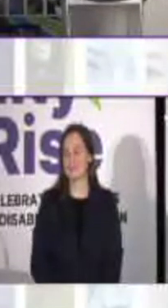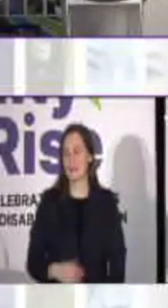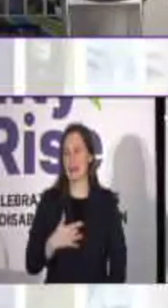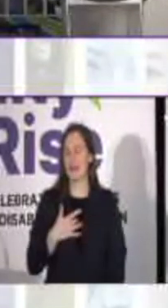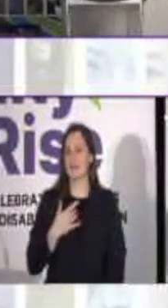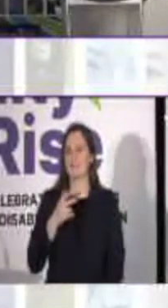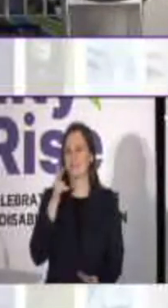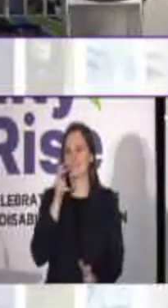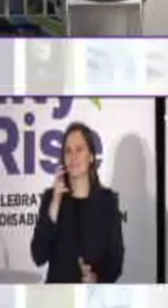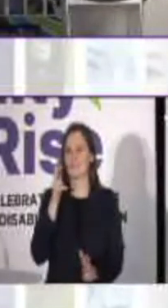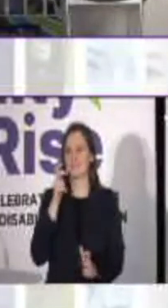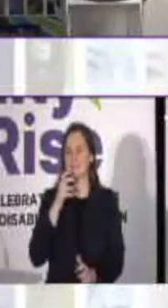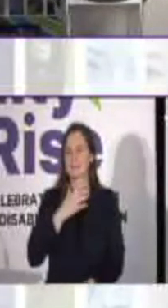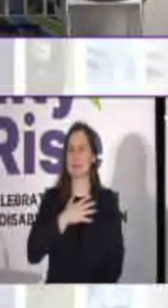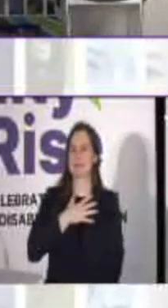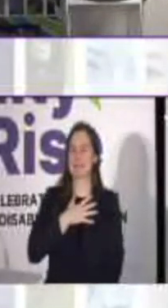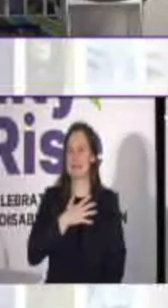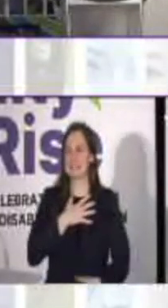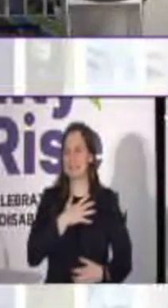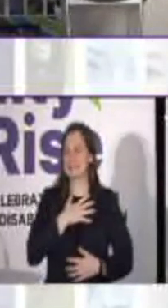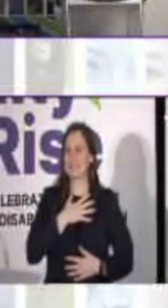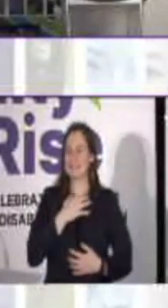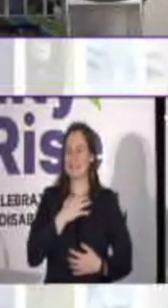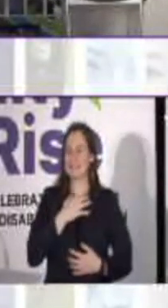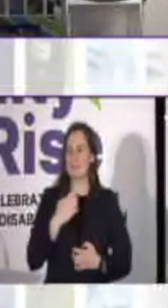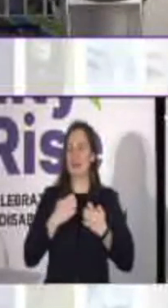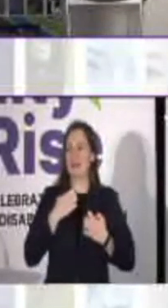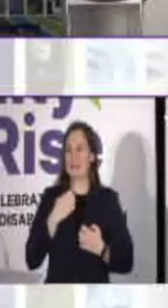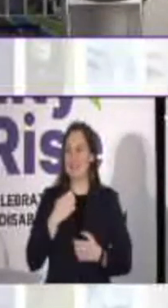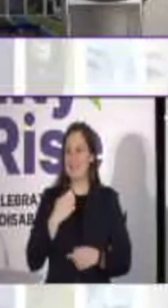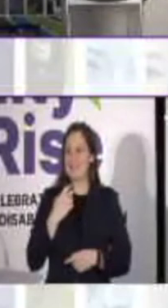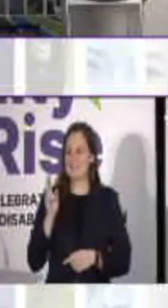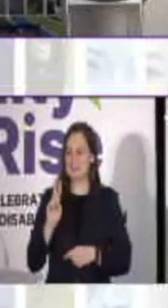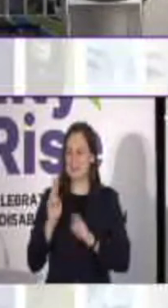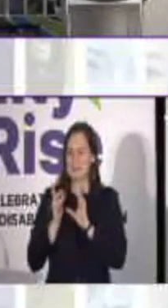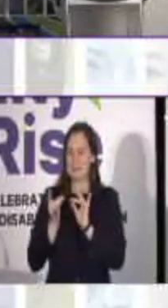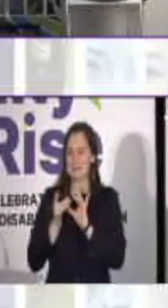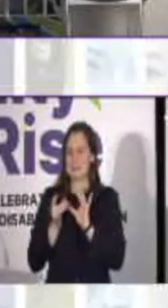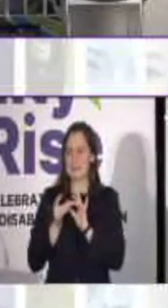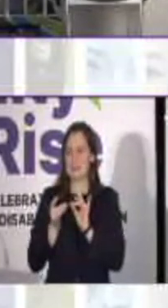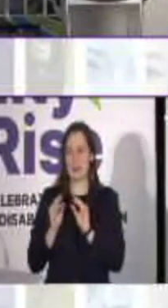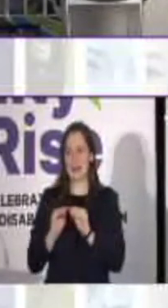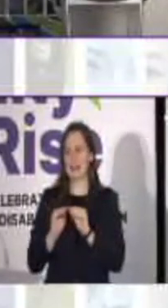AND REALLY WATCHING YOU TWO UP HERE. REALLY SPEAKS TO THE POWER OF RELATIONSHIPS